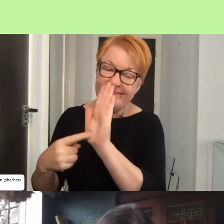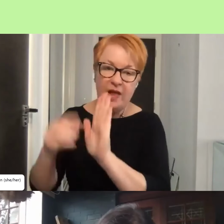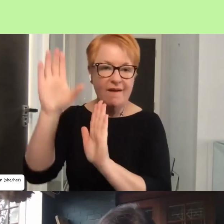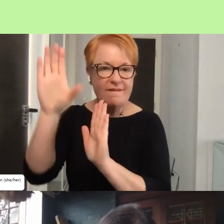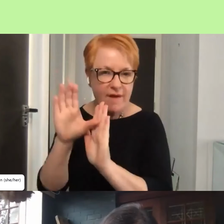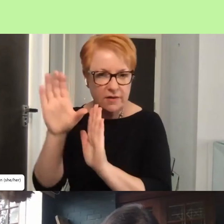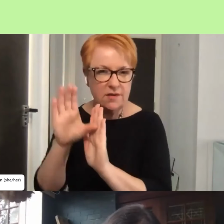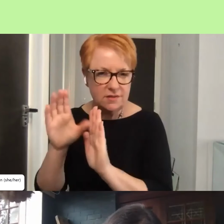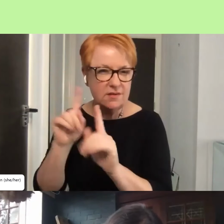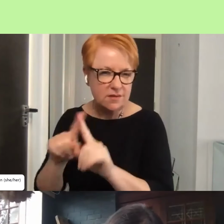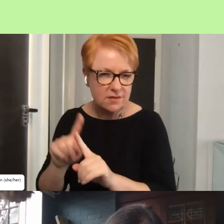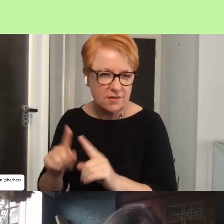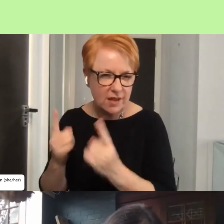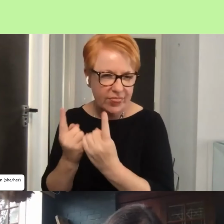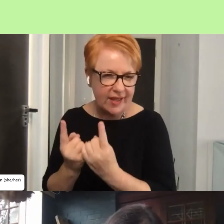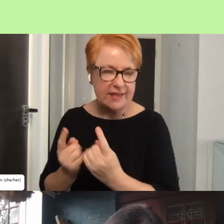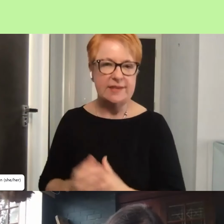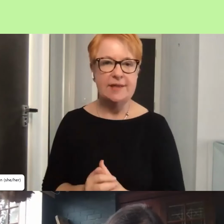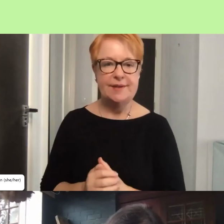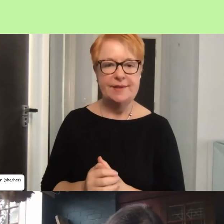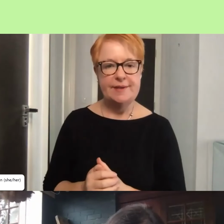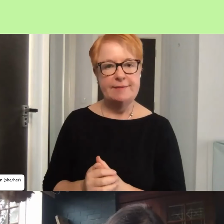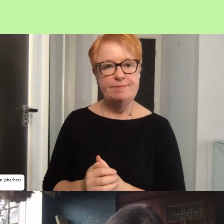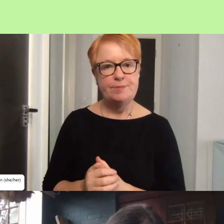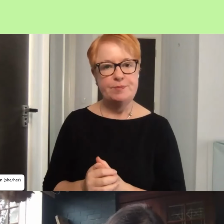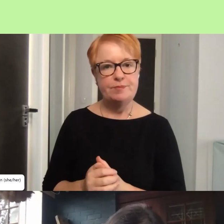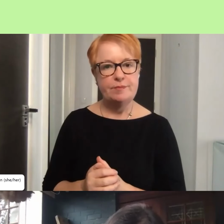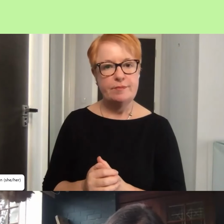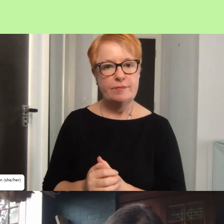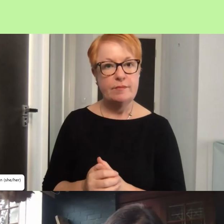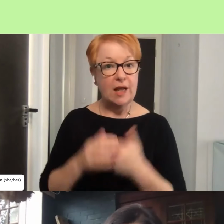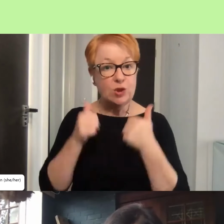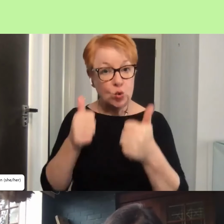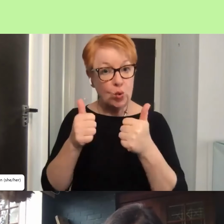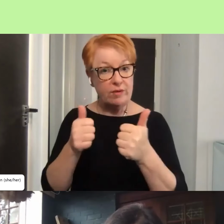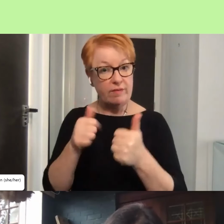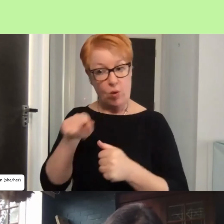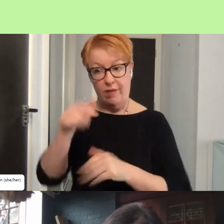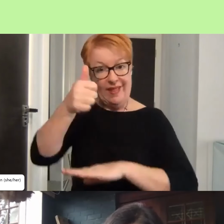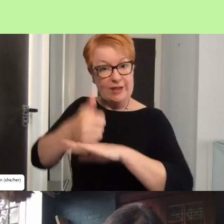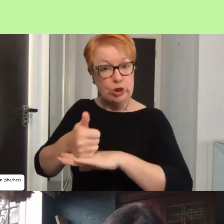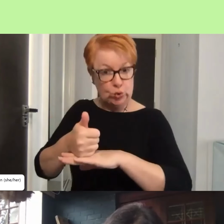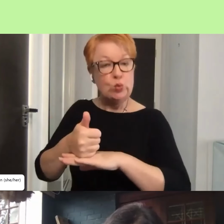It's very, very good for the institution to have engagement for ‘Silent University’,